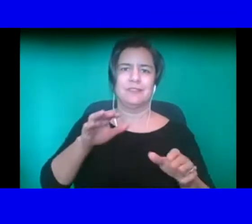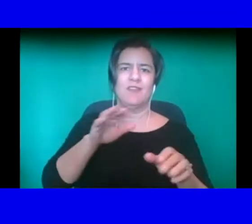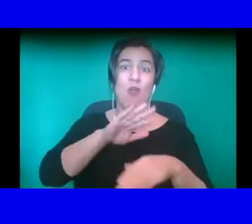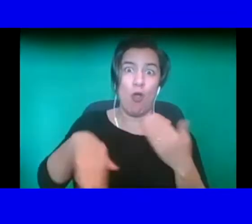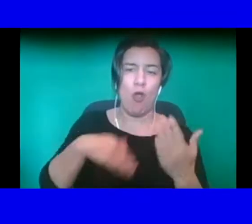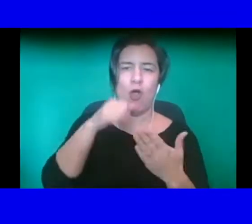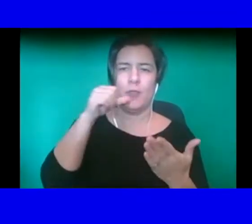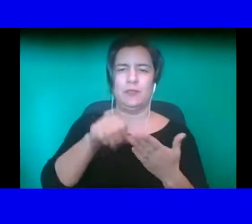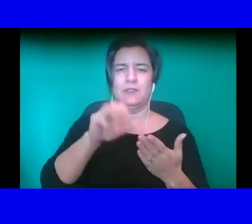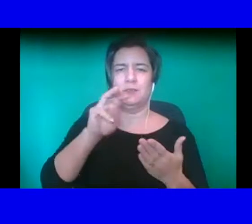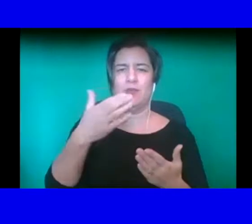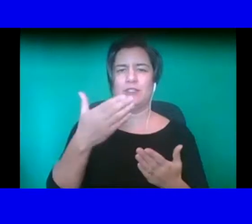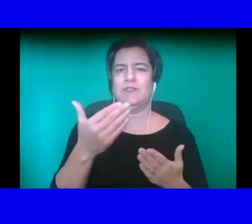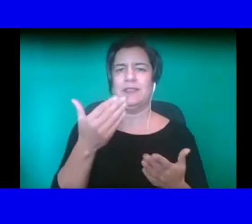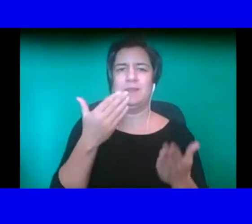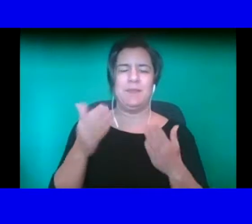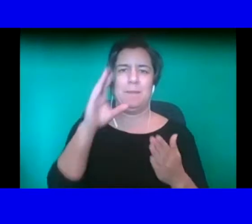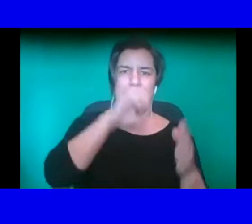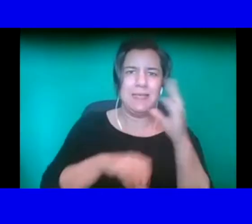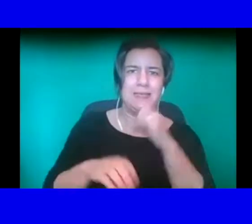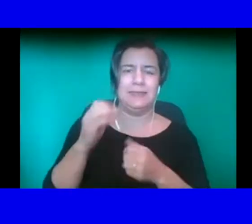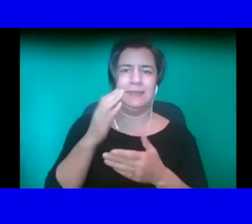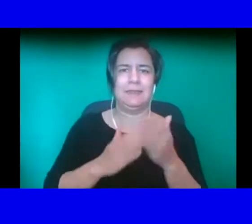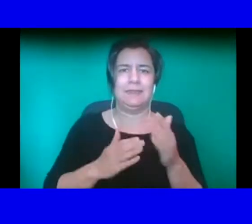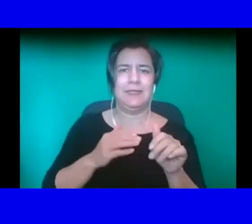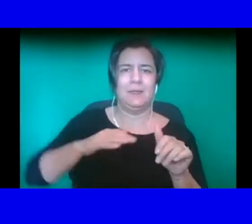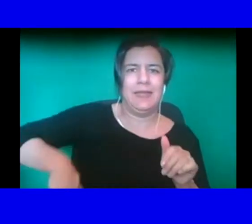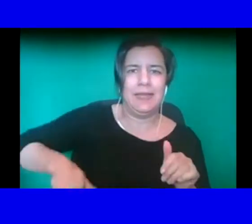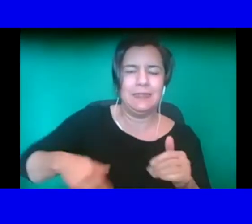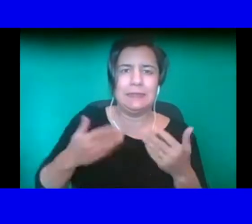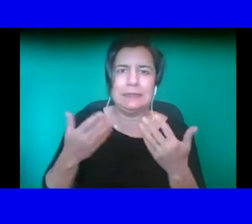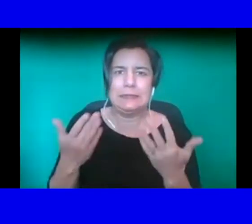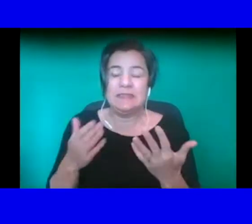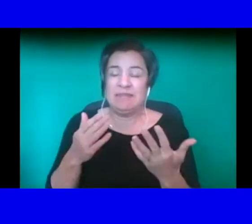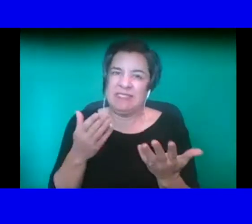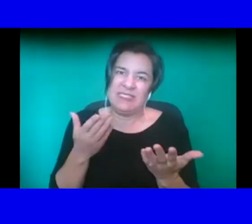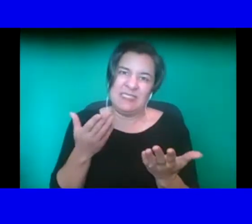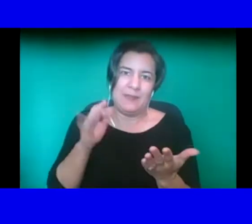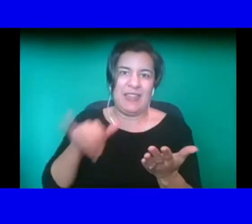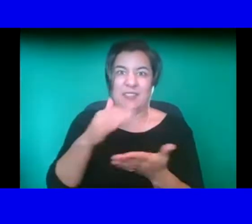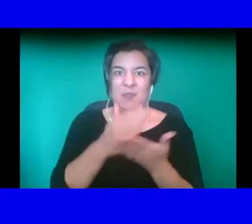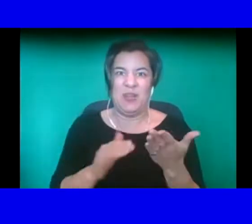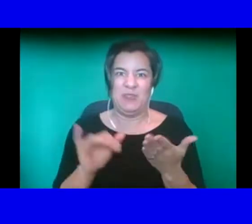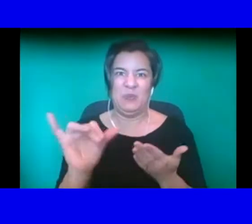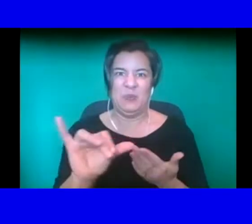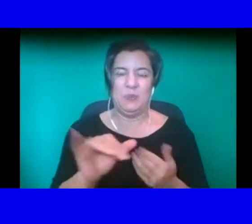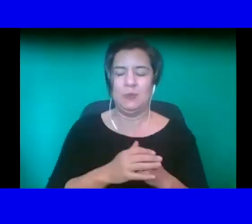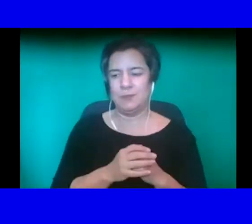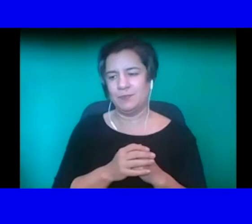So, that's another reality. And the last thing I just want to address before turning this